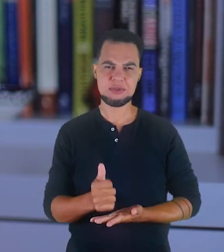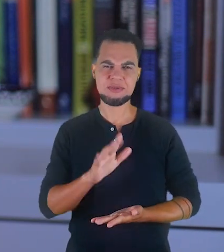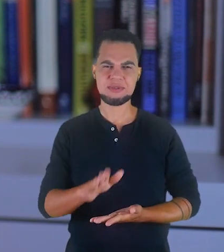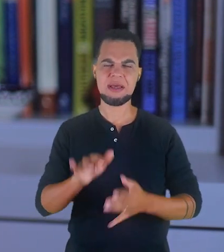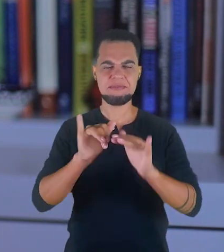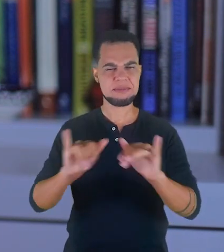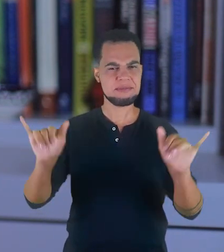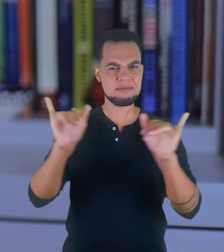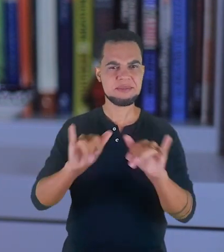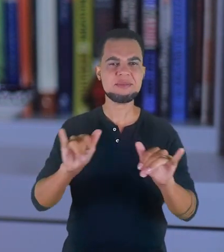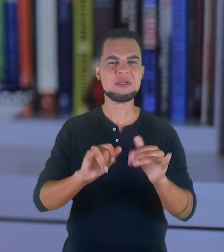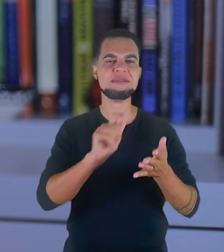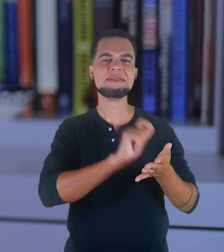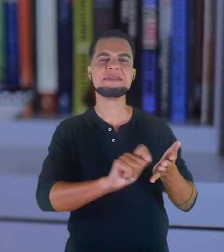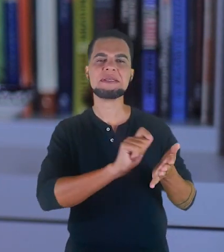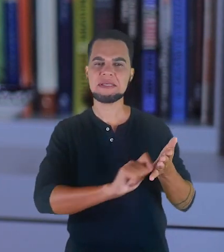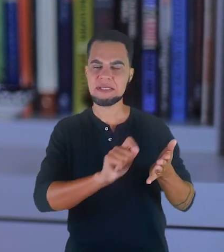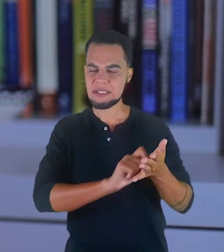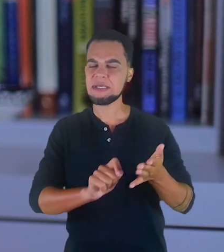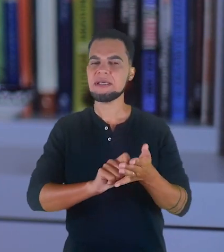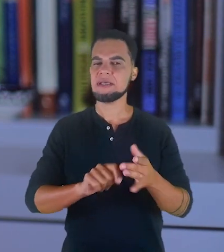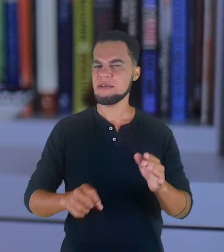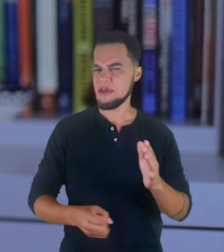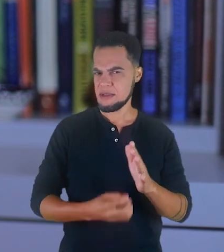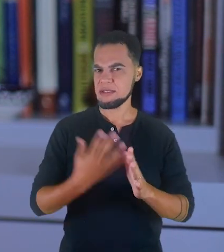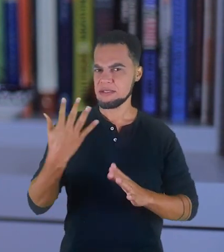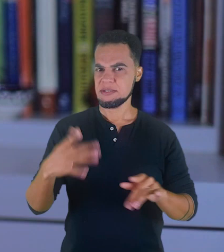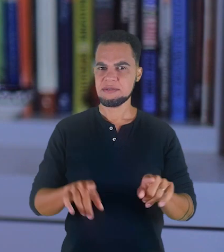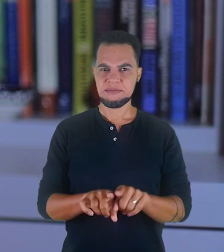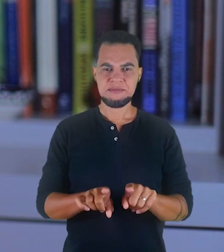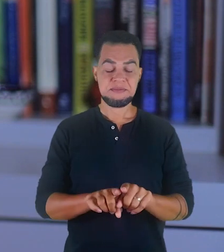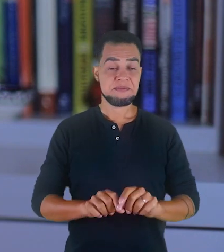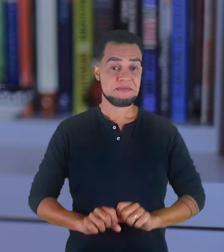and I already published articles about it several times too,